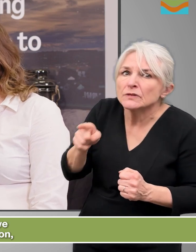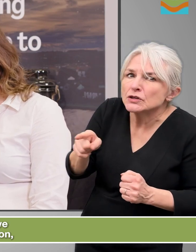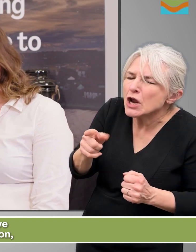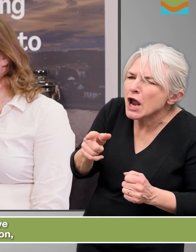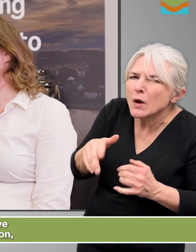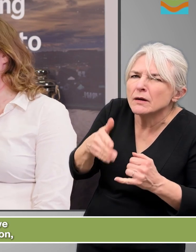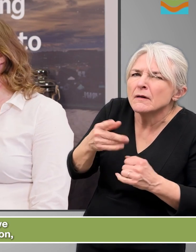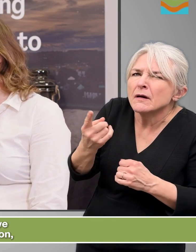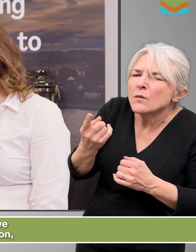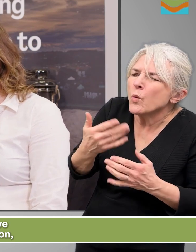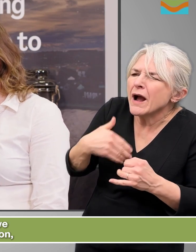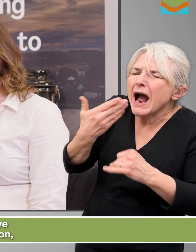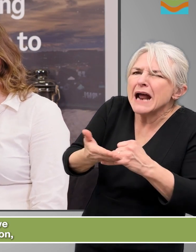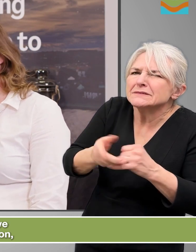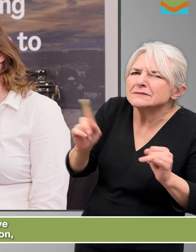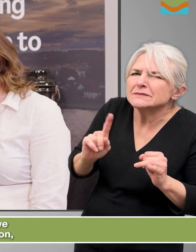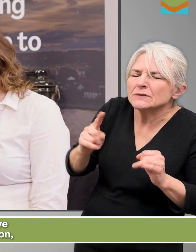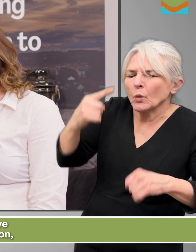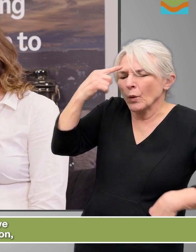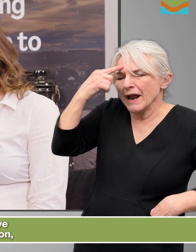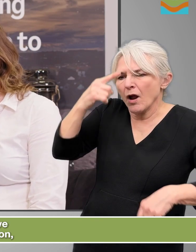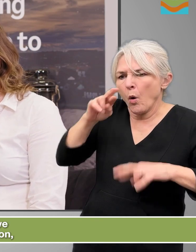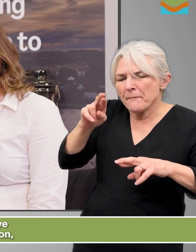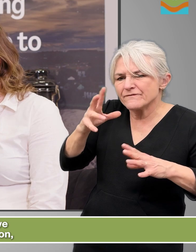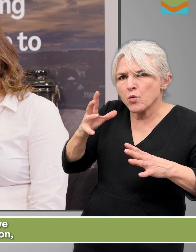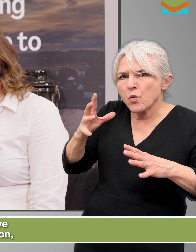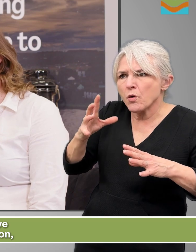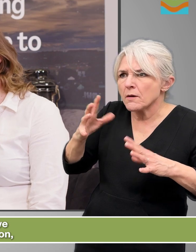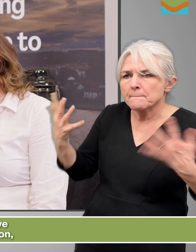it links to everything we've said. It links to collaboration,